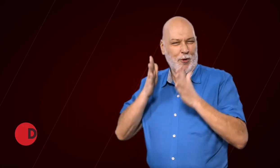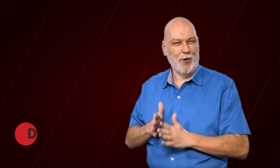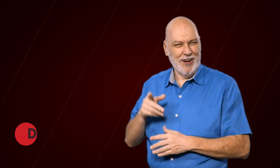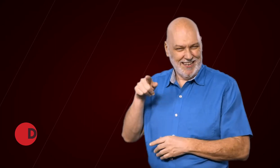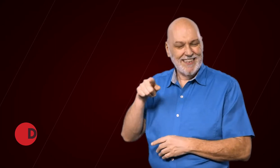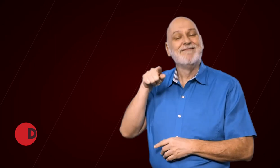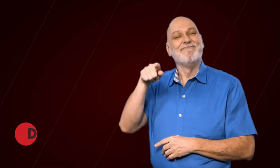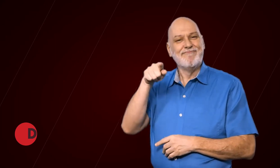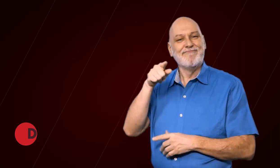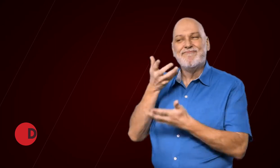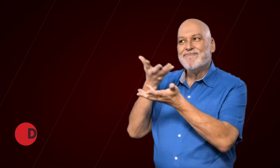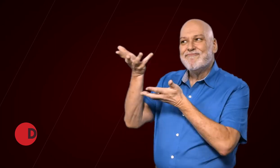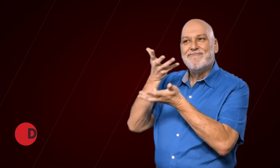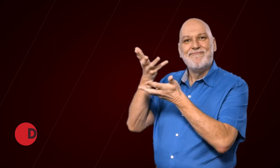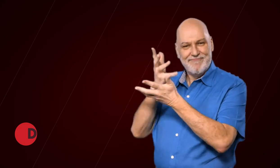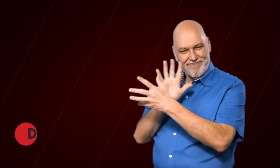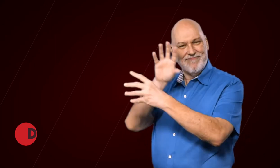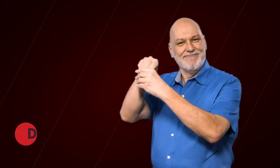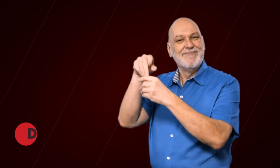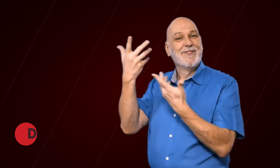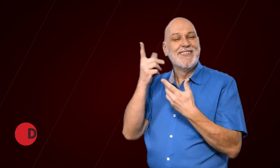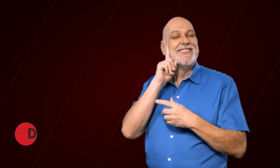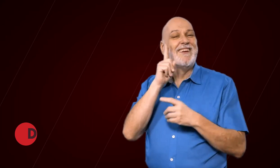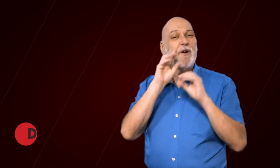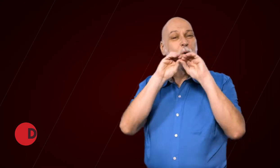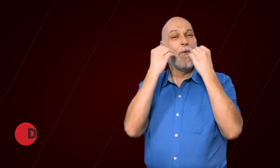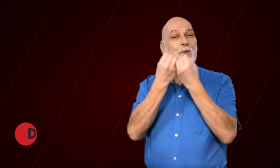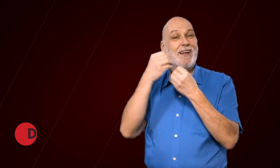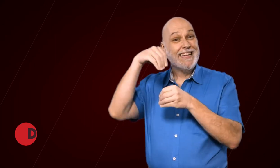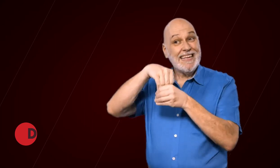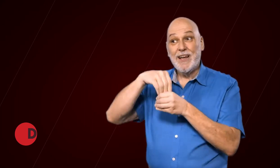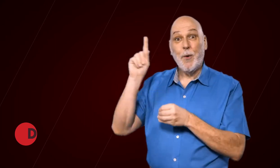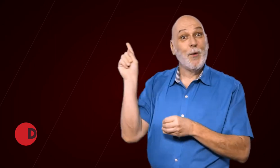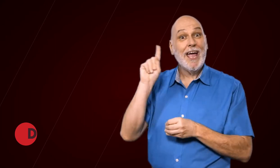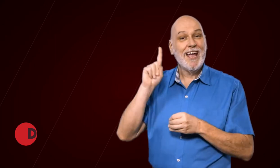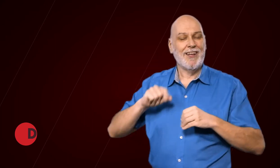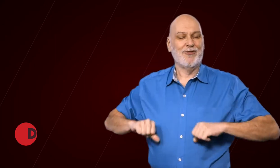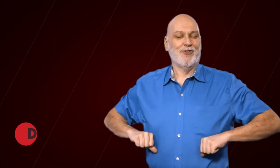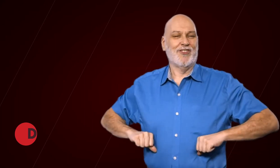Today Nicole, our street reporter,